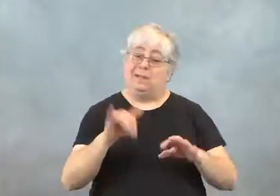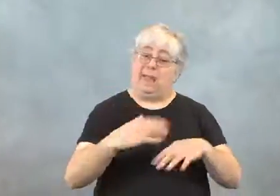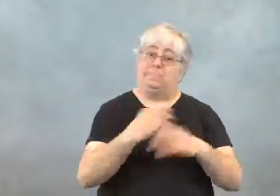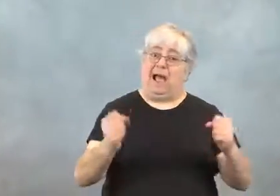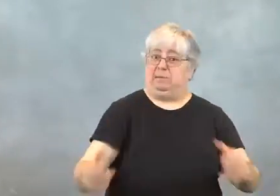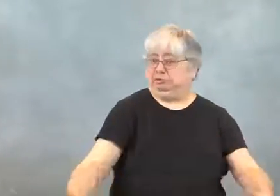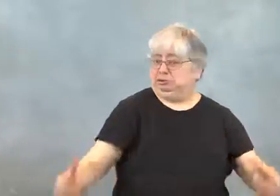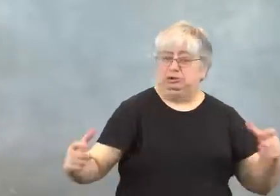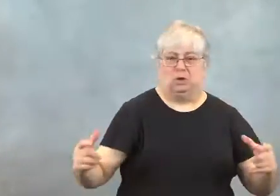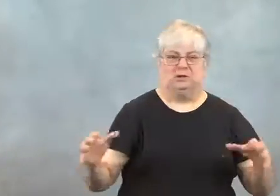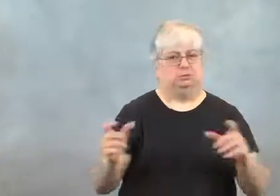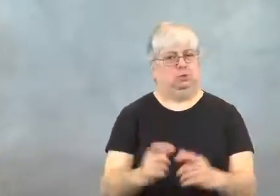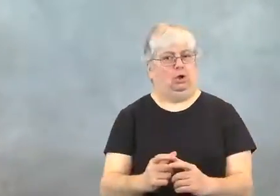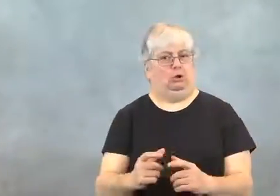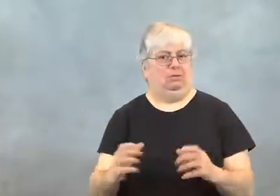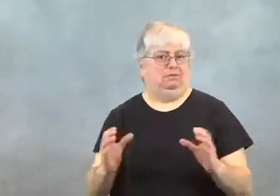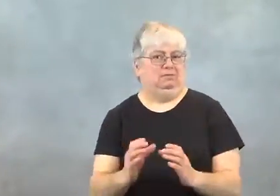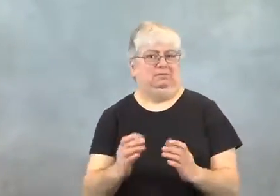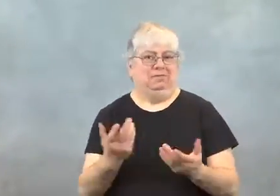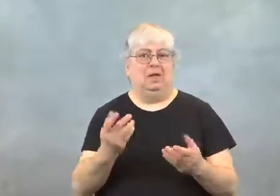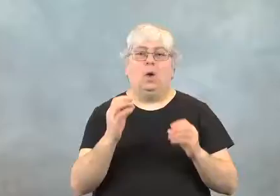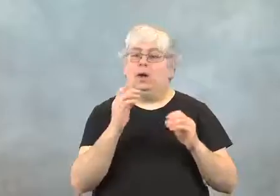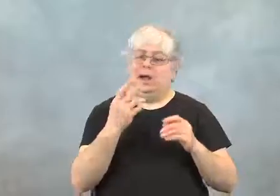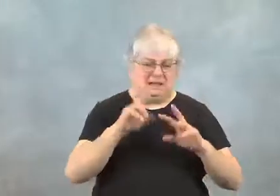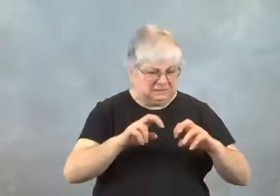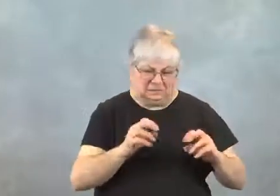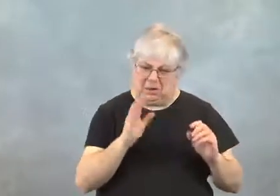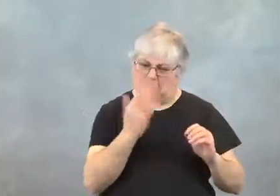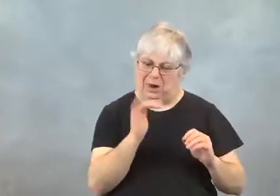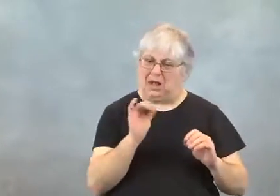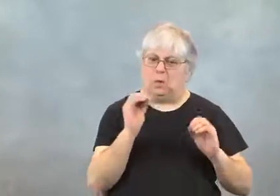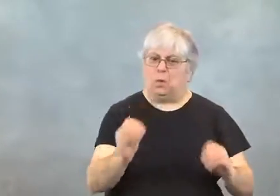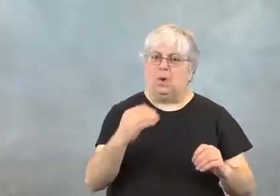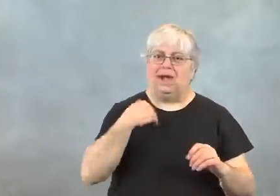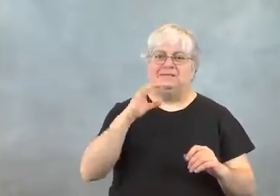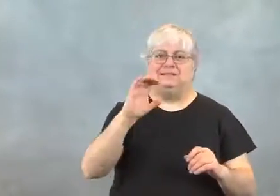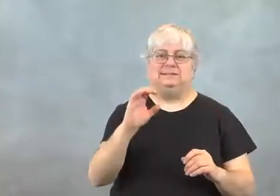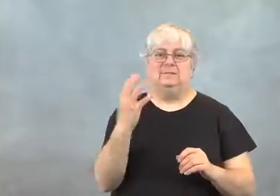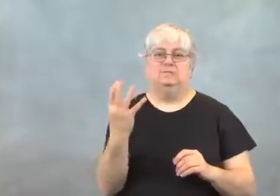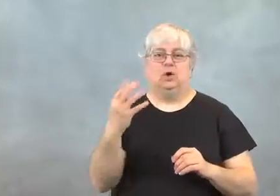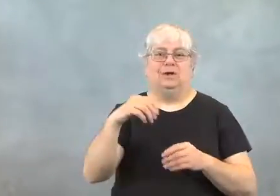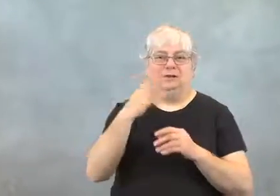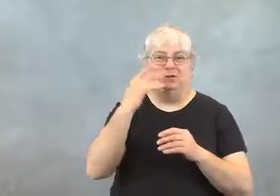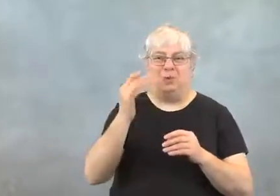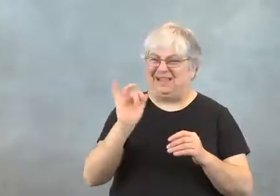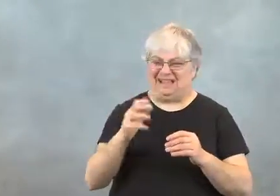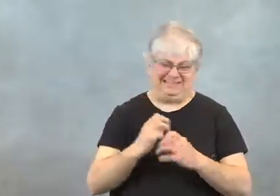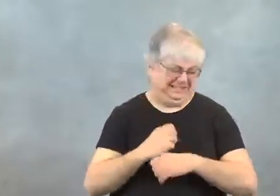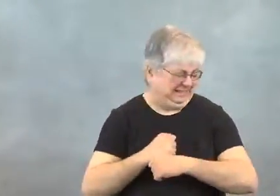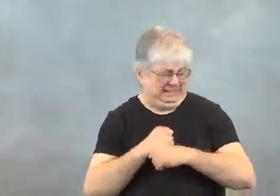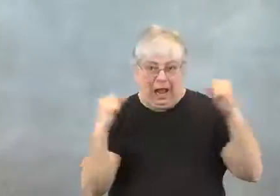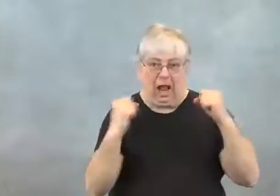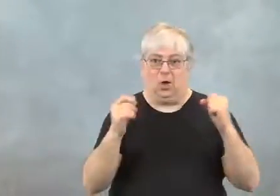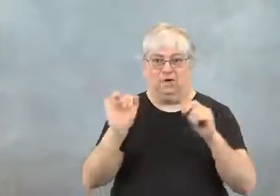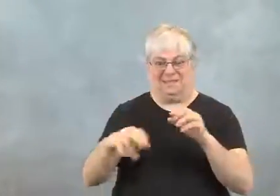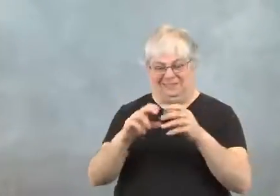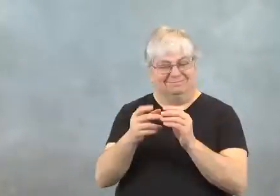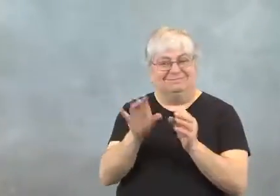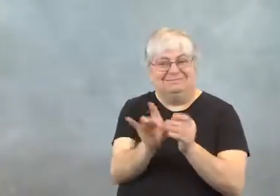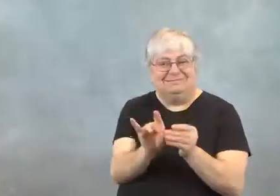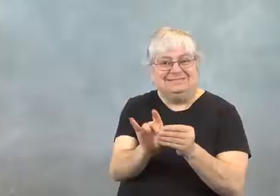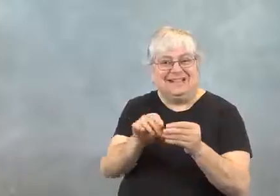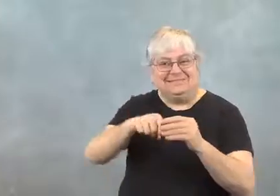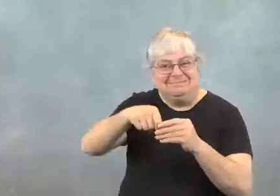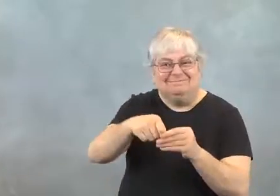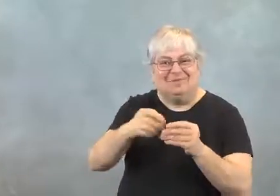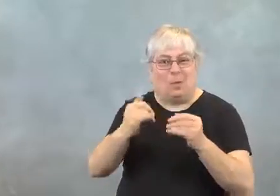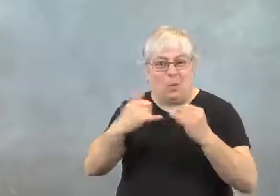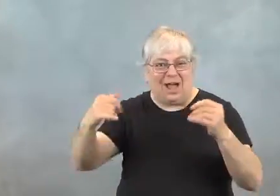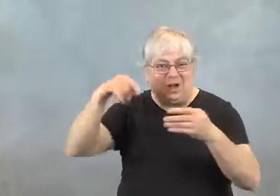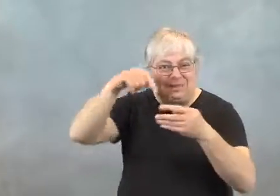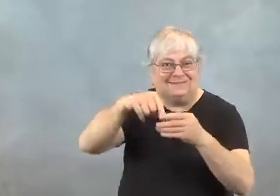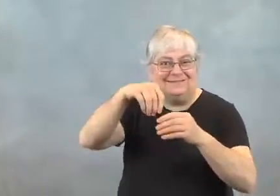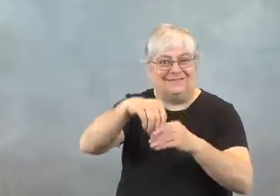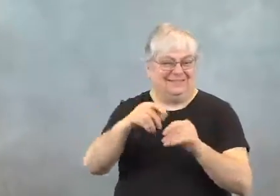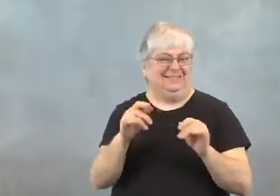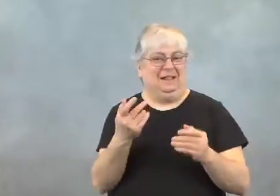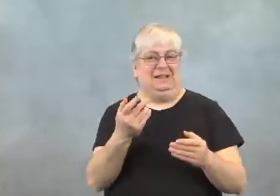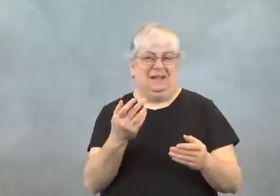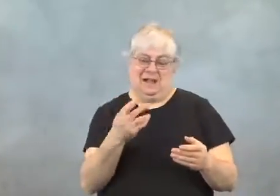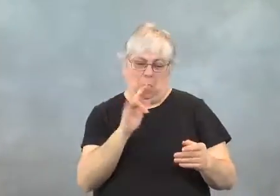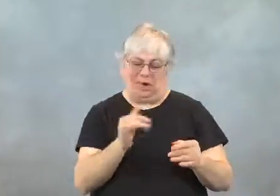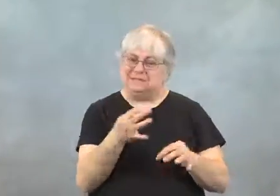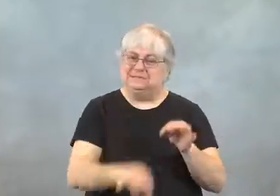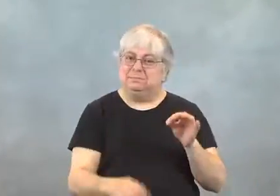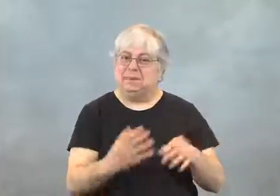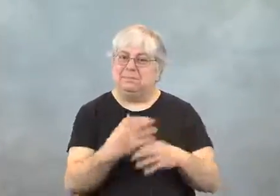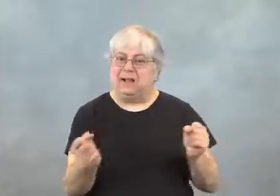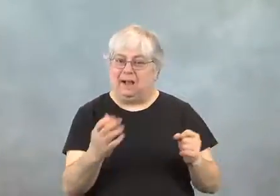The bombs were small, and didn't appear to have any C-4, or high explosives.